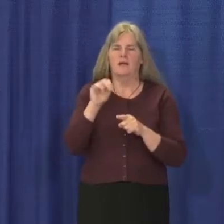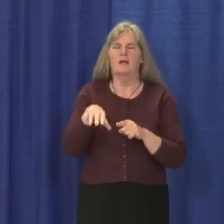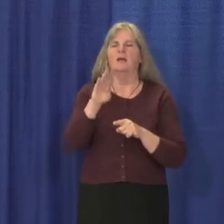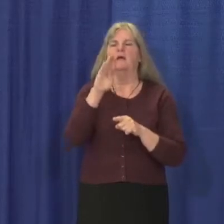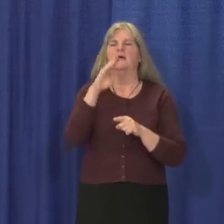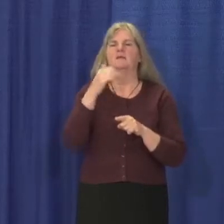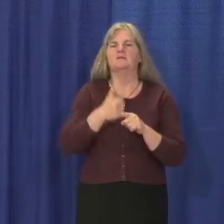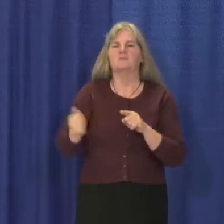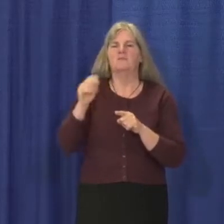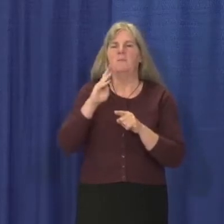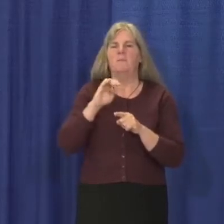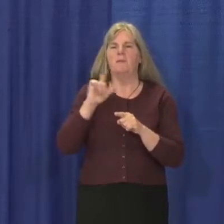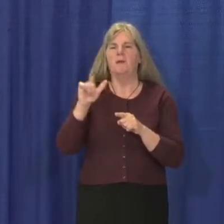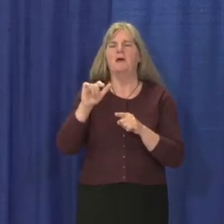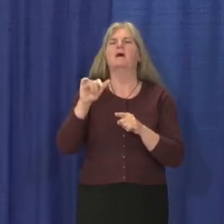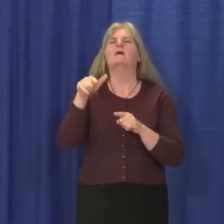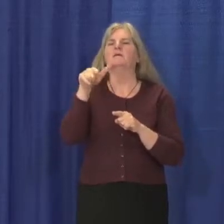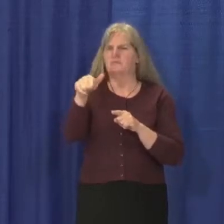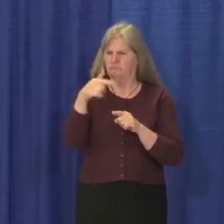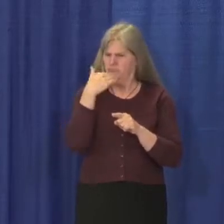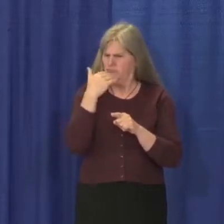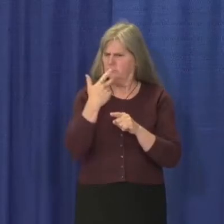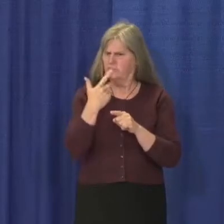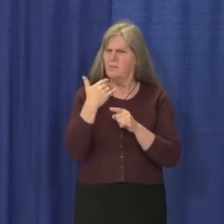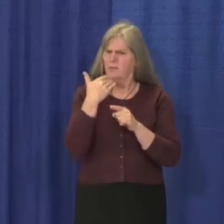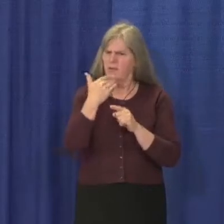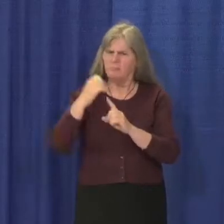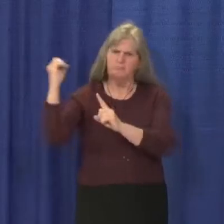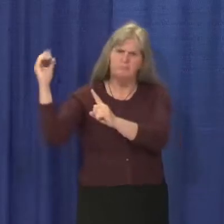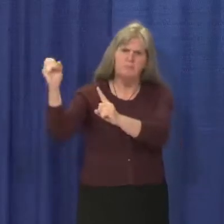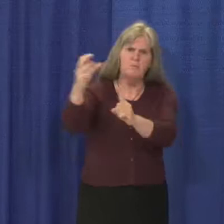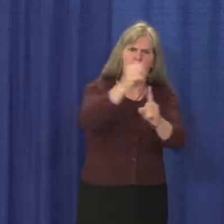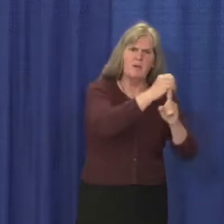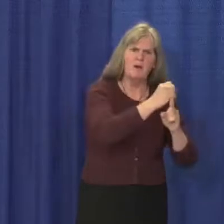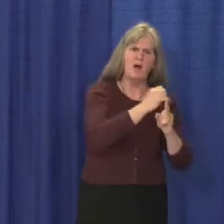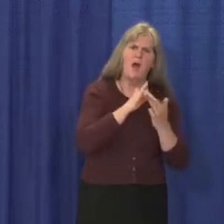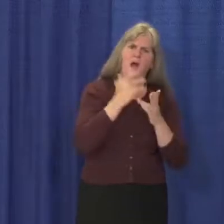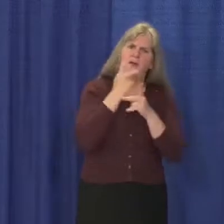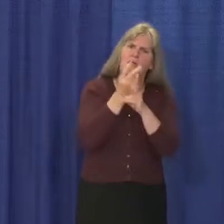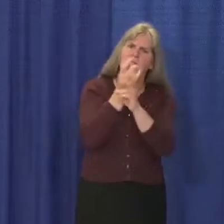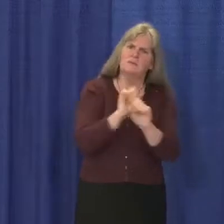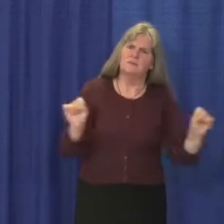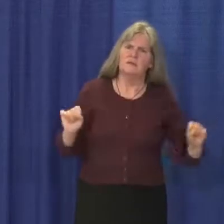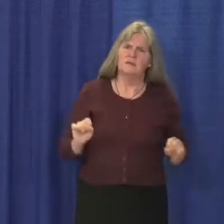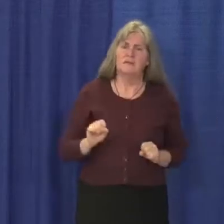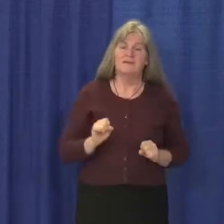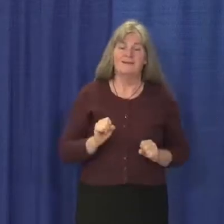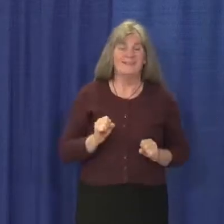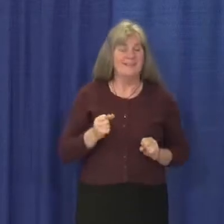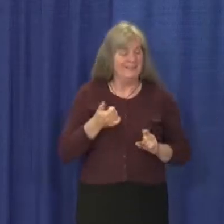out as well about how important it is to keep Yukoner safe. There are leaders in every